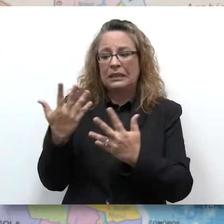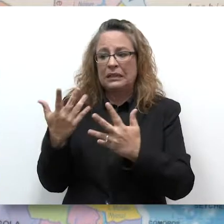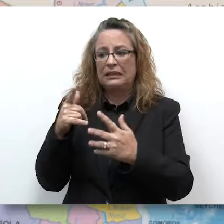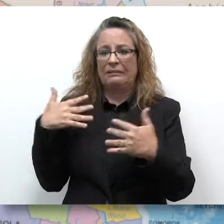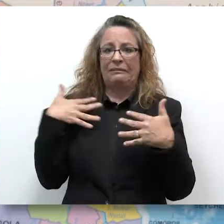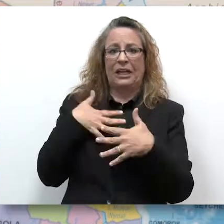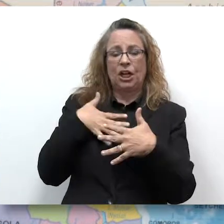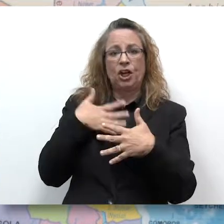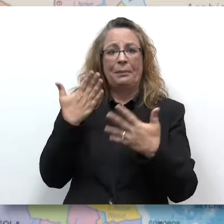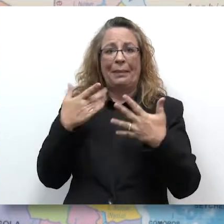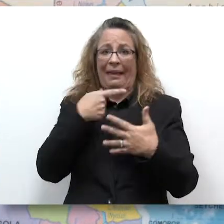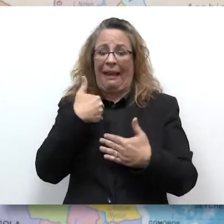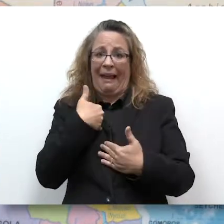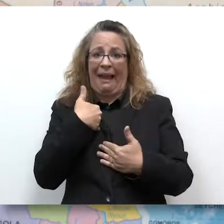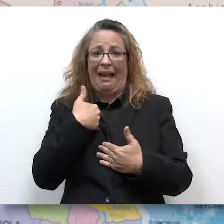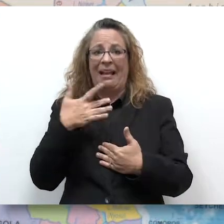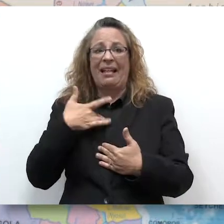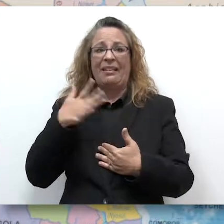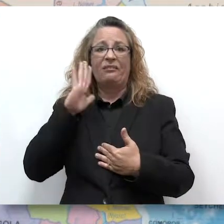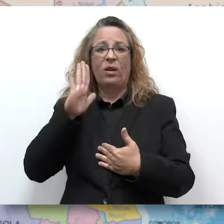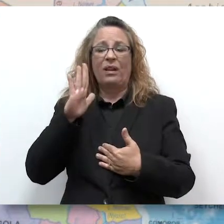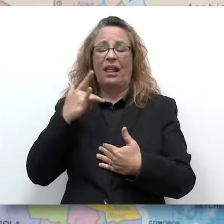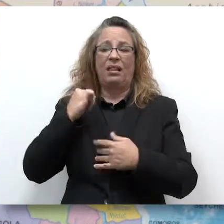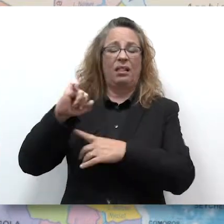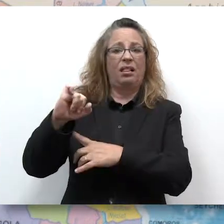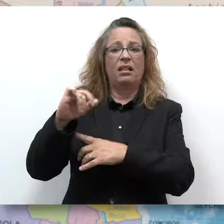but to allay any fears that a parent might have that they're going to be shut out of the decision-making,